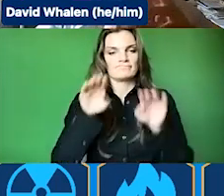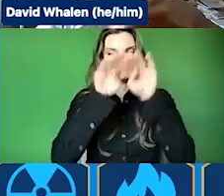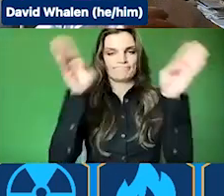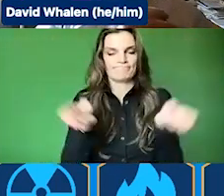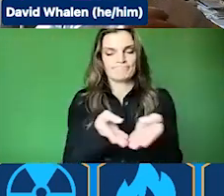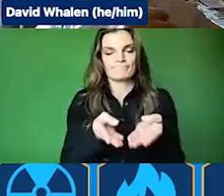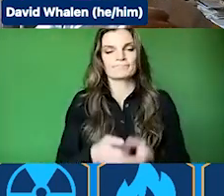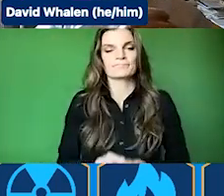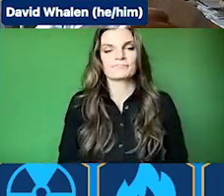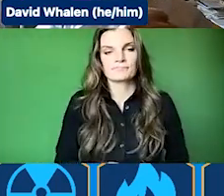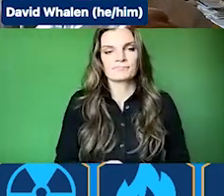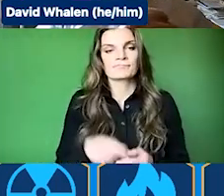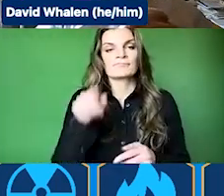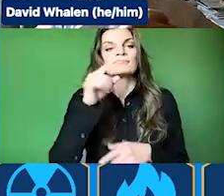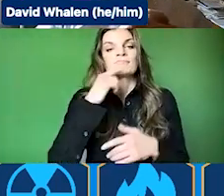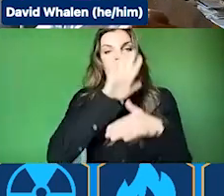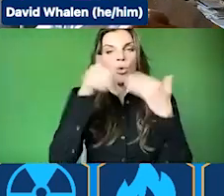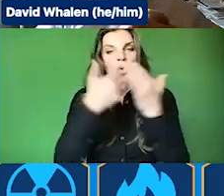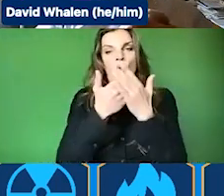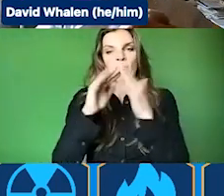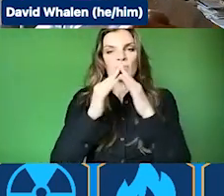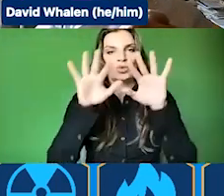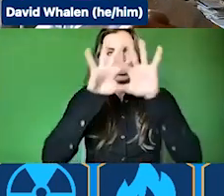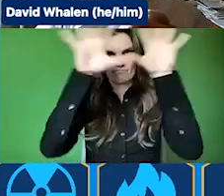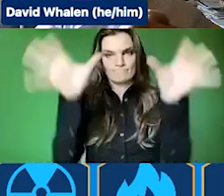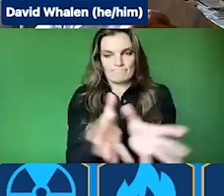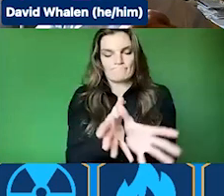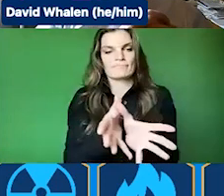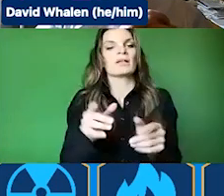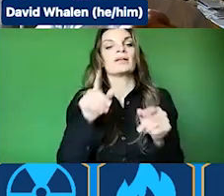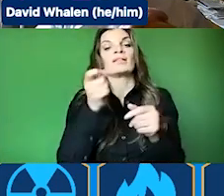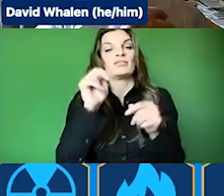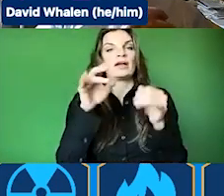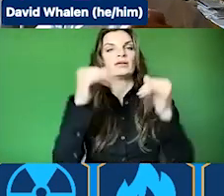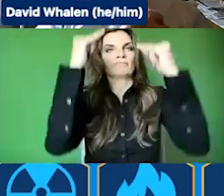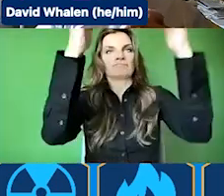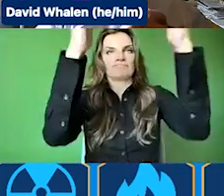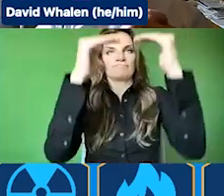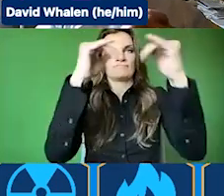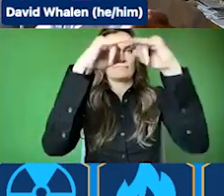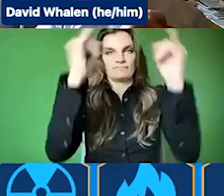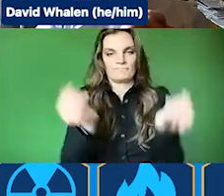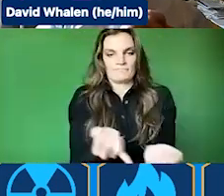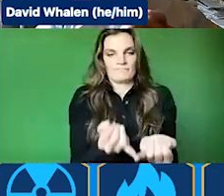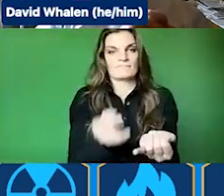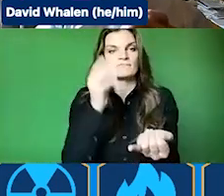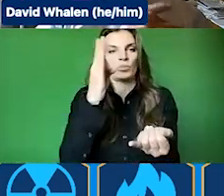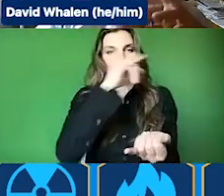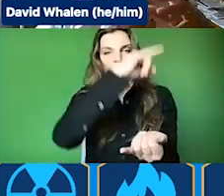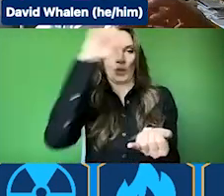here that says whole community. Within that you have a light blue circle that says people with access and functional needs. And within that you have